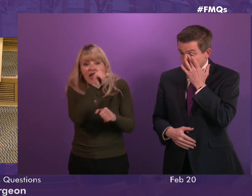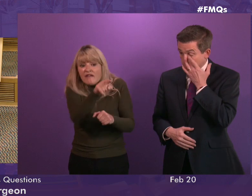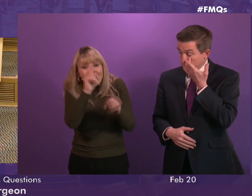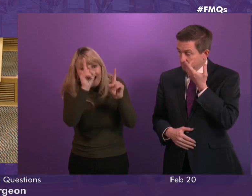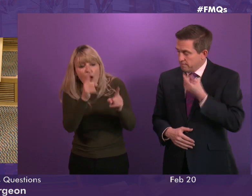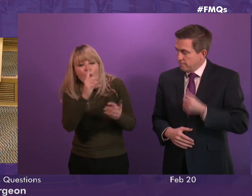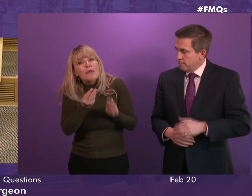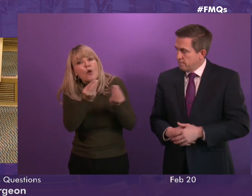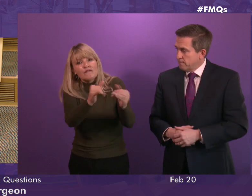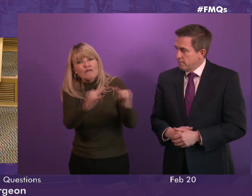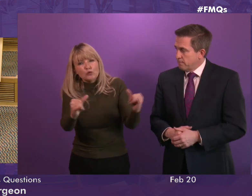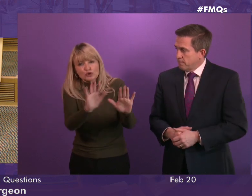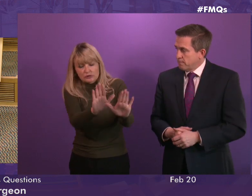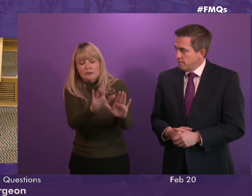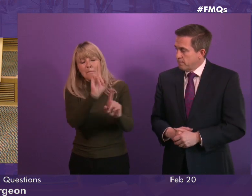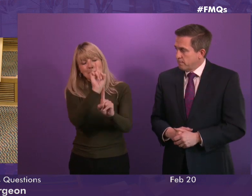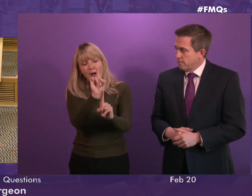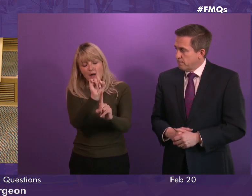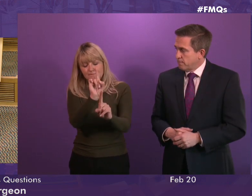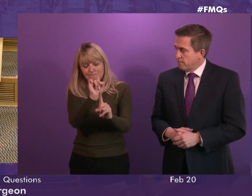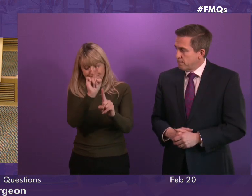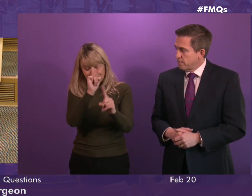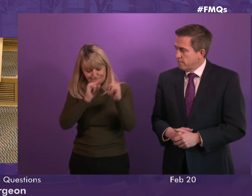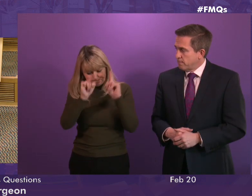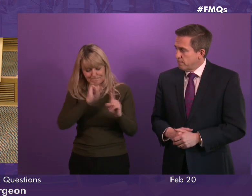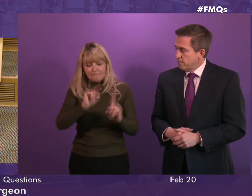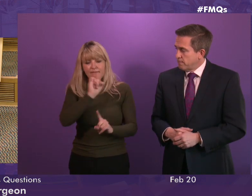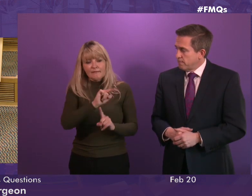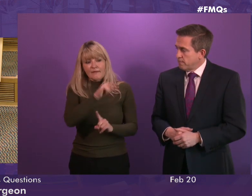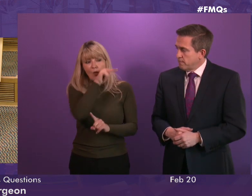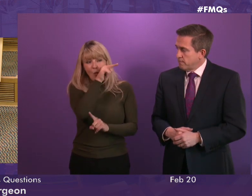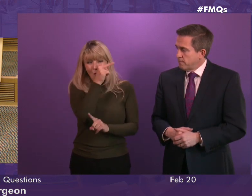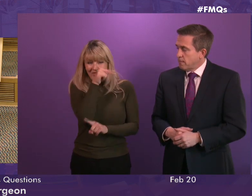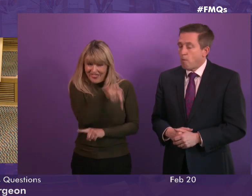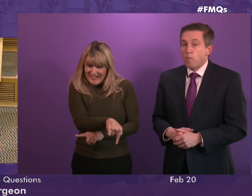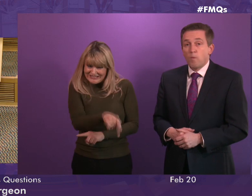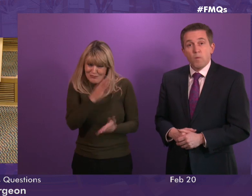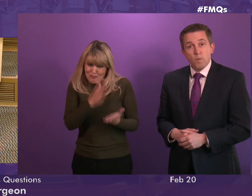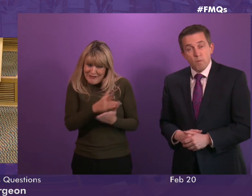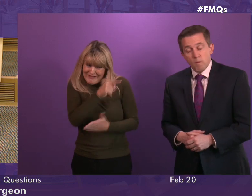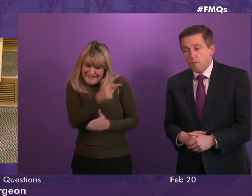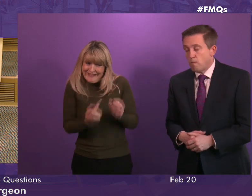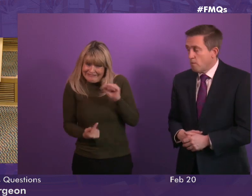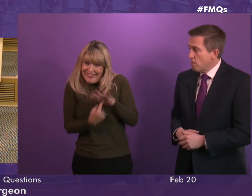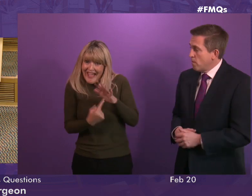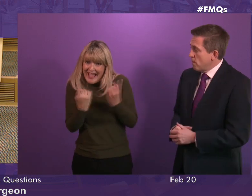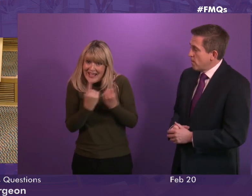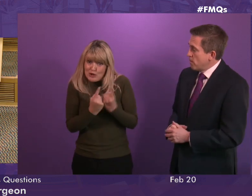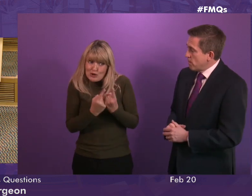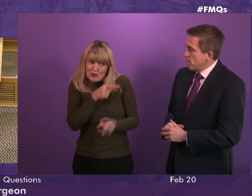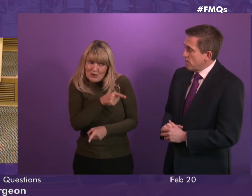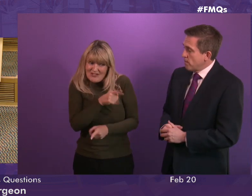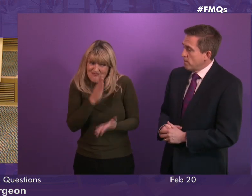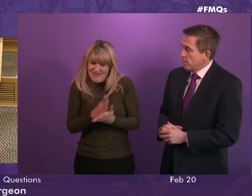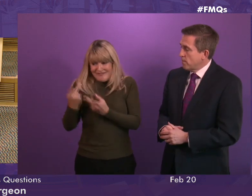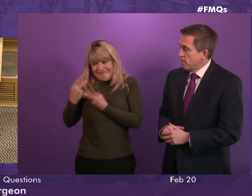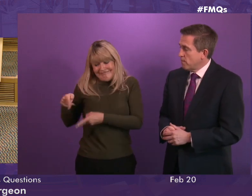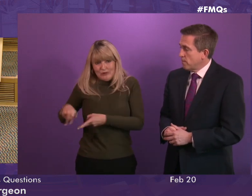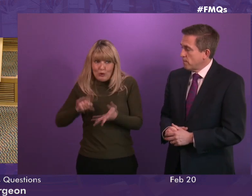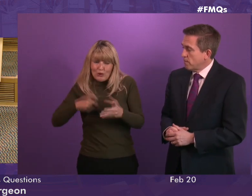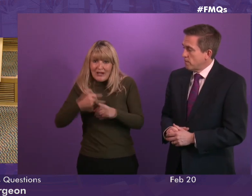However, on a matter that is substantially reserved, this Government will invest £600